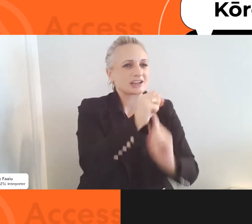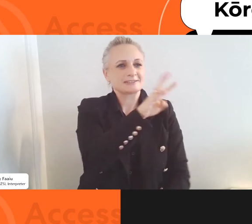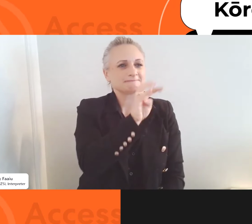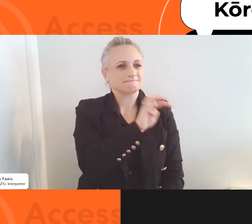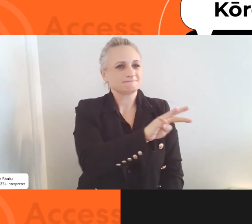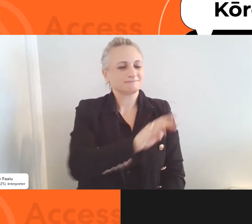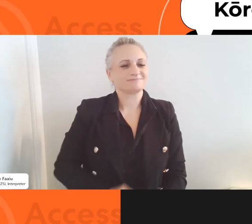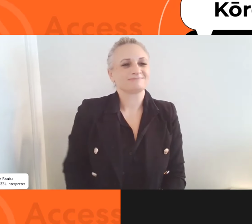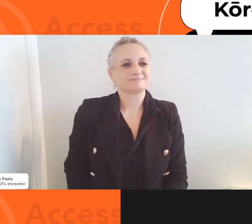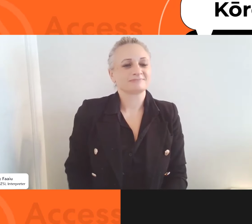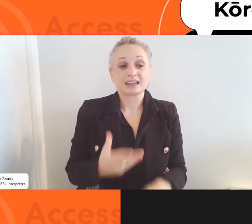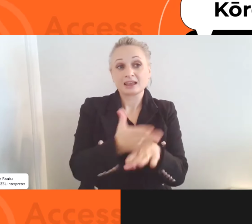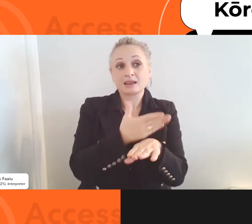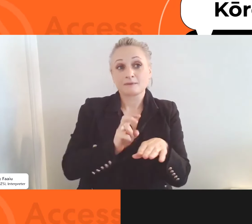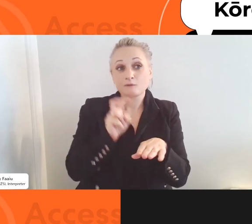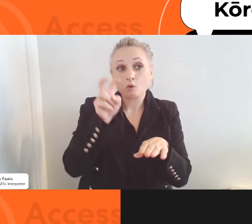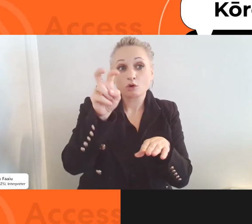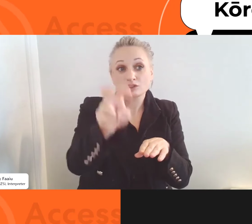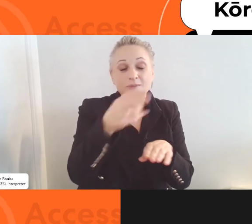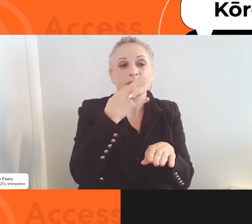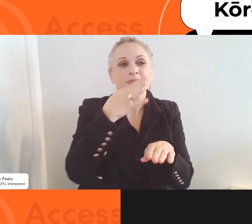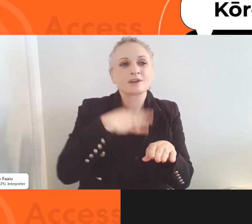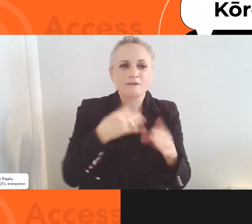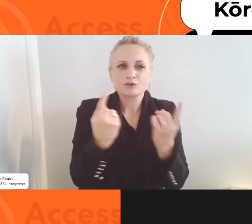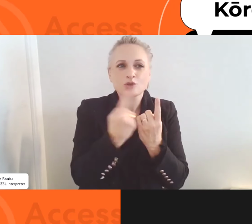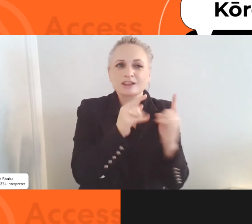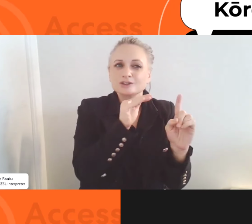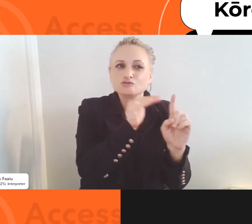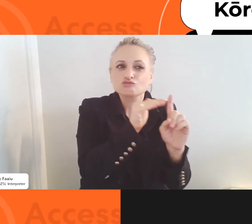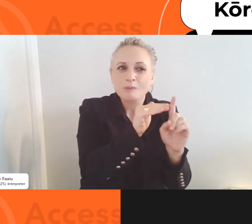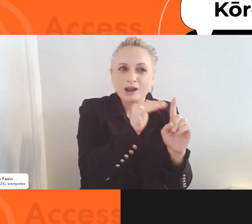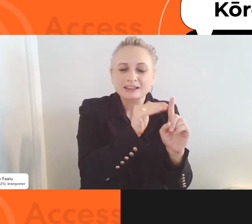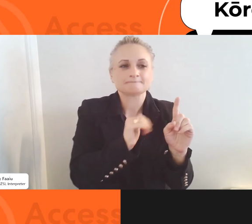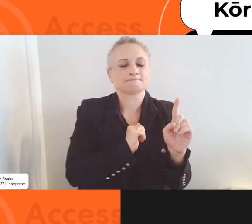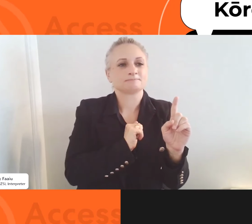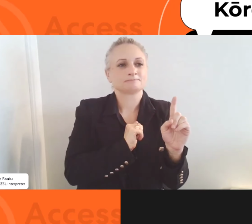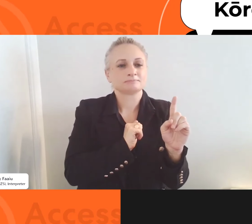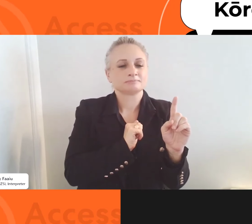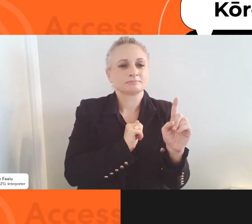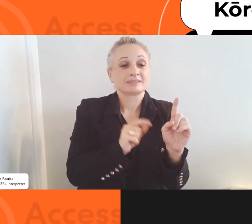reminders. After each panel the audience can participate via the